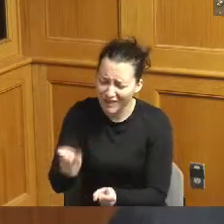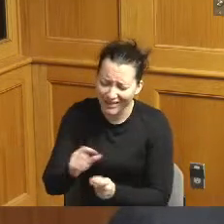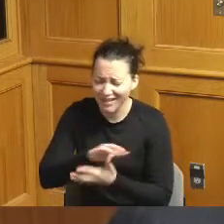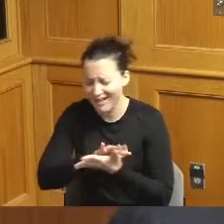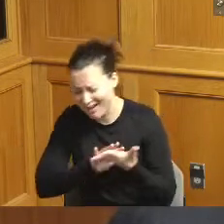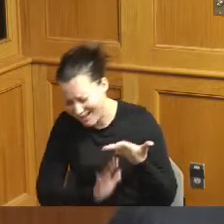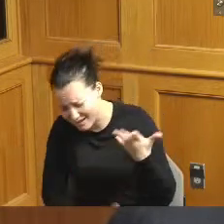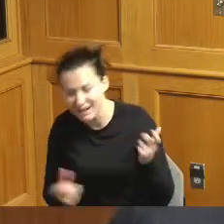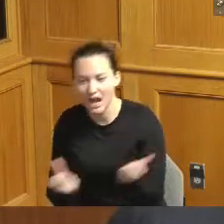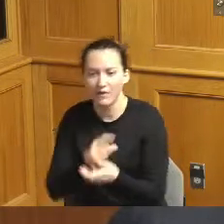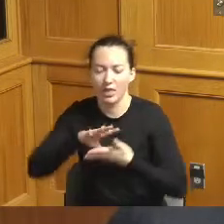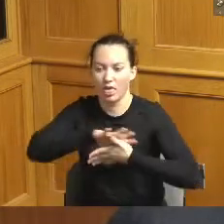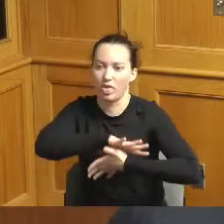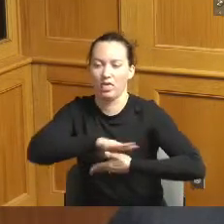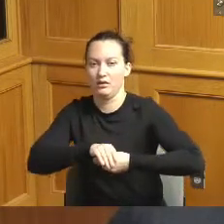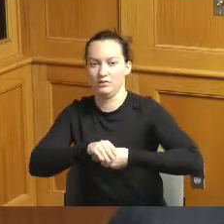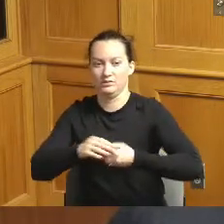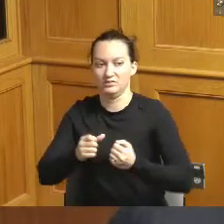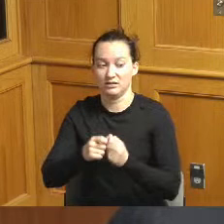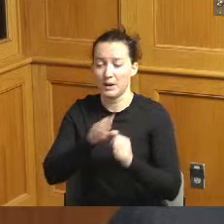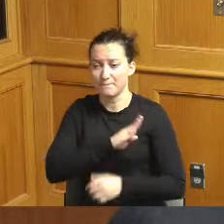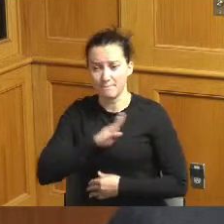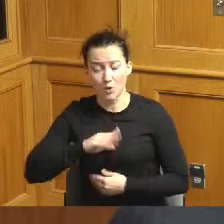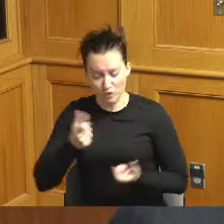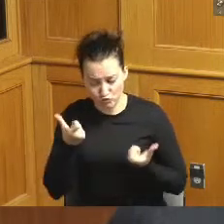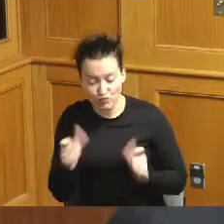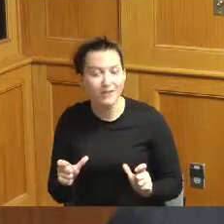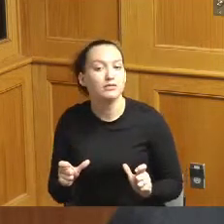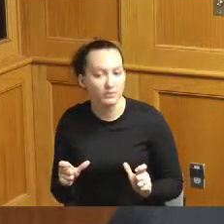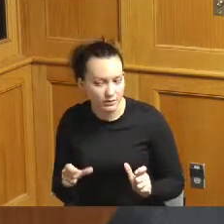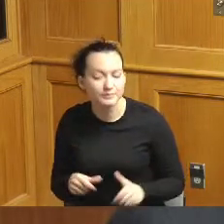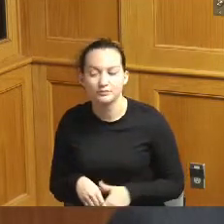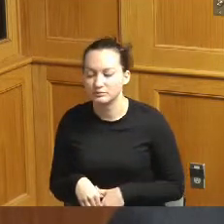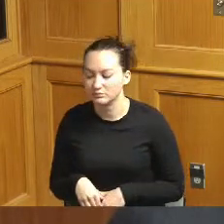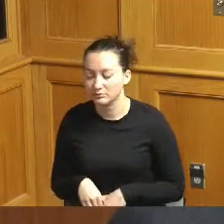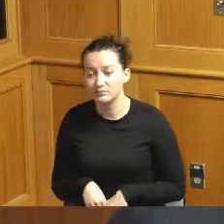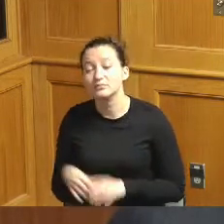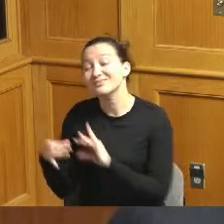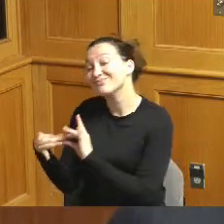just really do all the things that the Board is trying to do but as it relates specifically to the